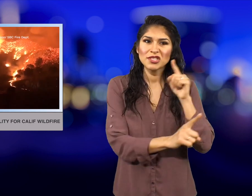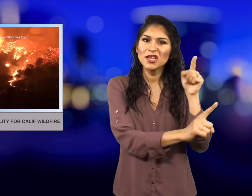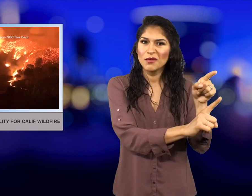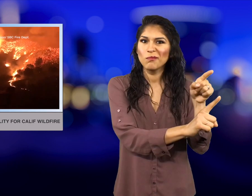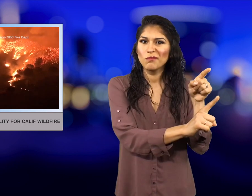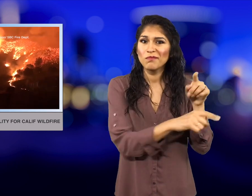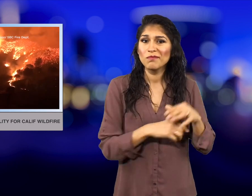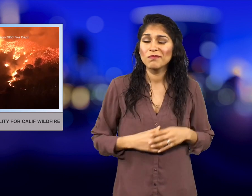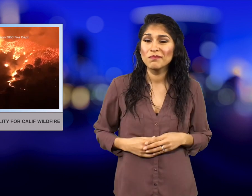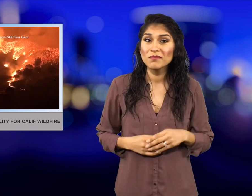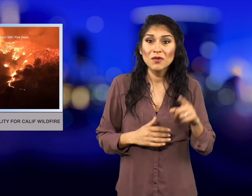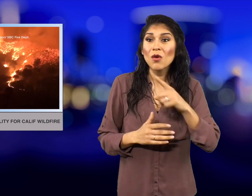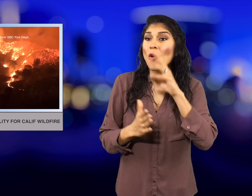wildfire.